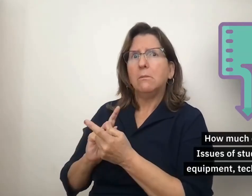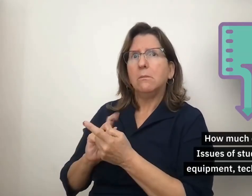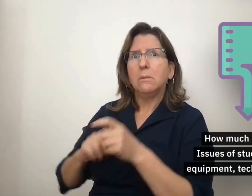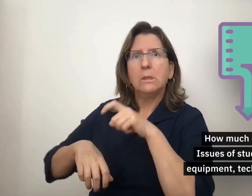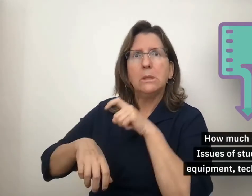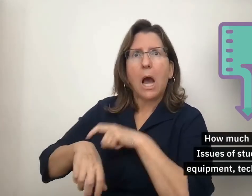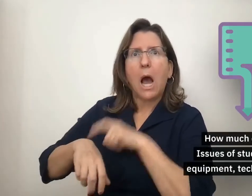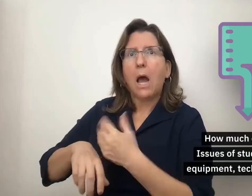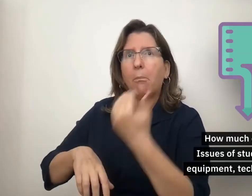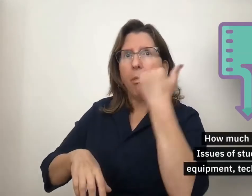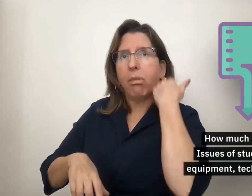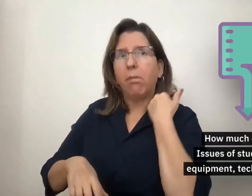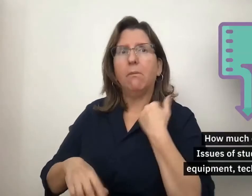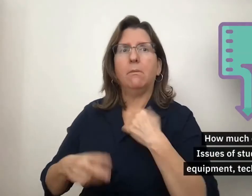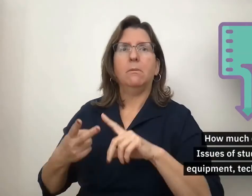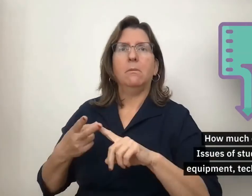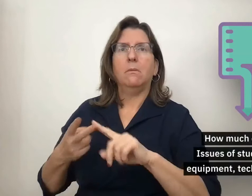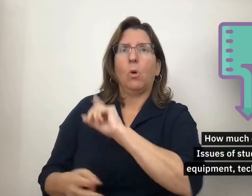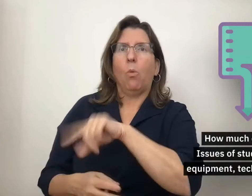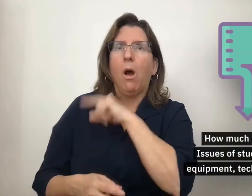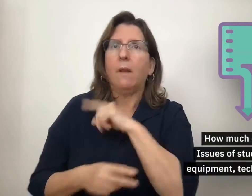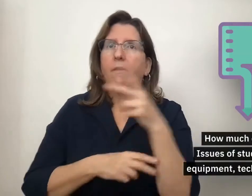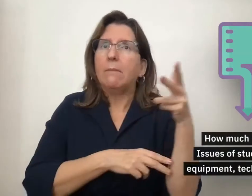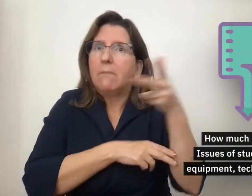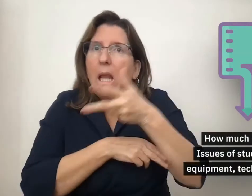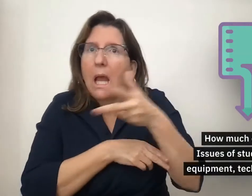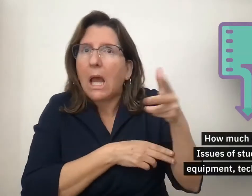Producing proper translations takes a lot of time.